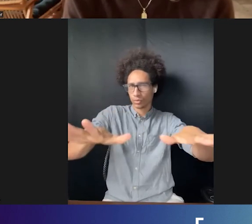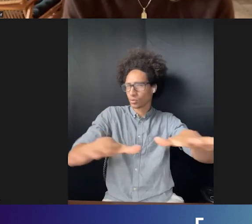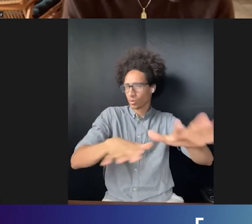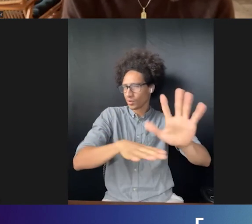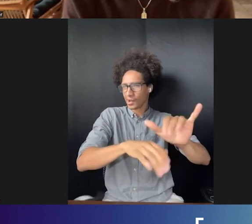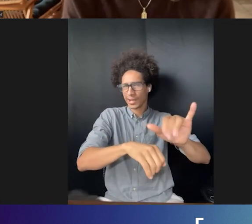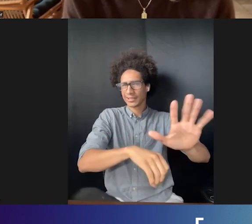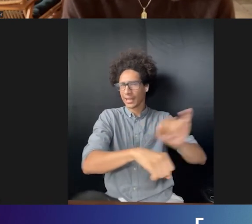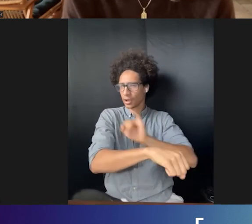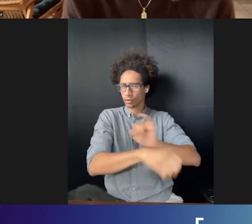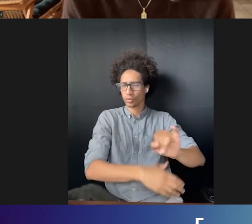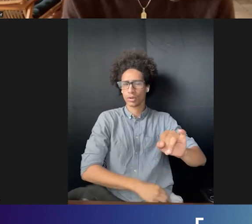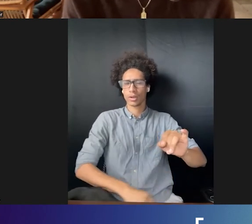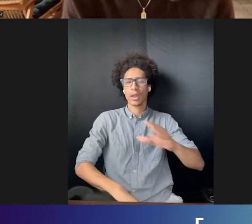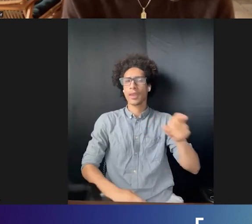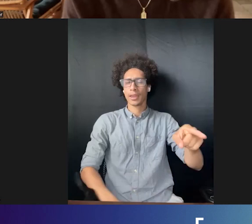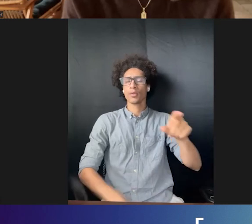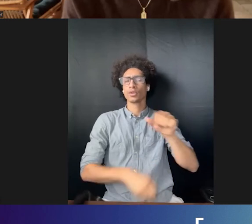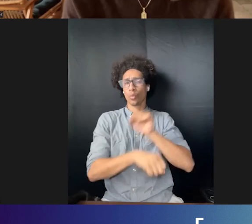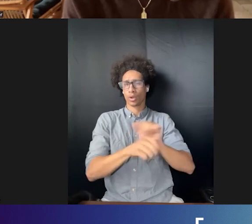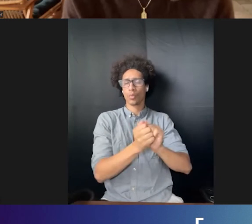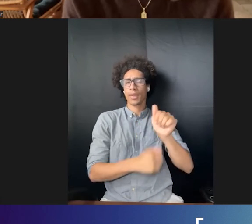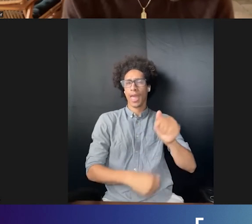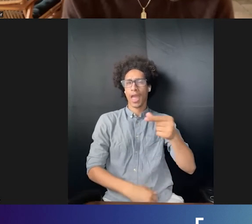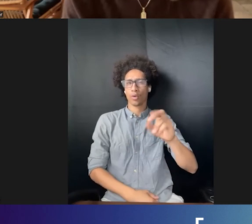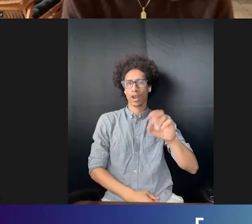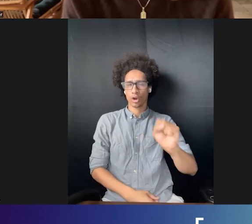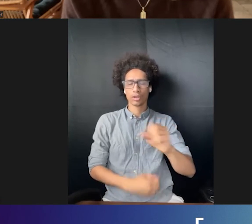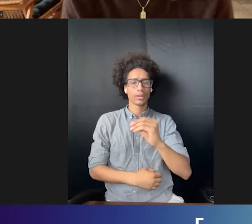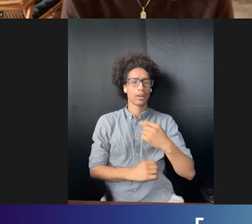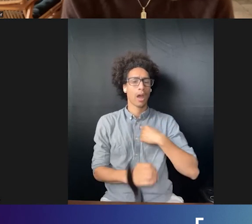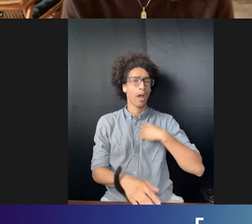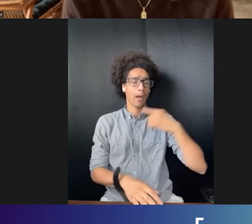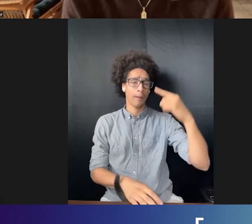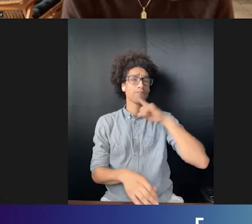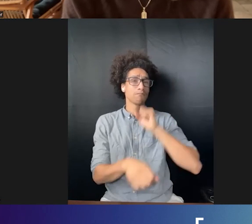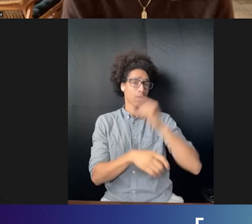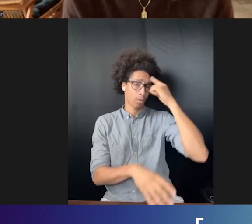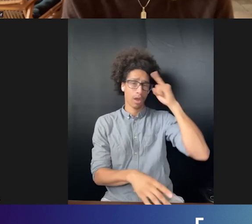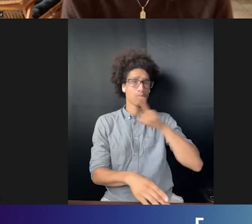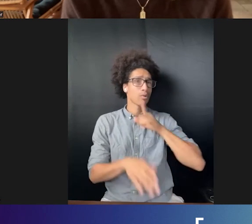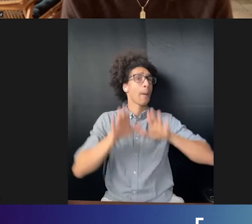he was working with aggregators and I actually thought it was an amazing program or he was, it was really like a beta test